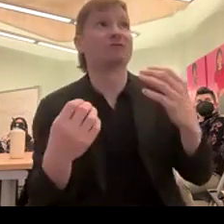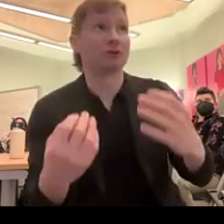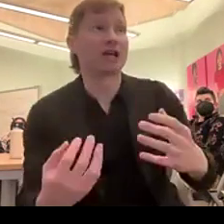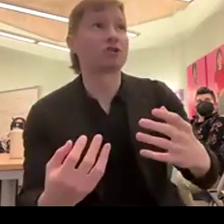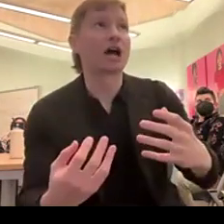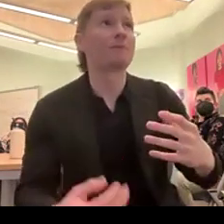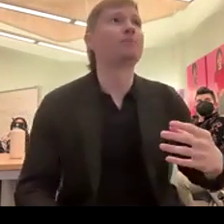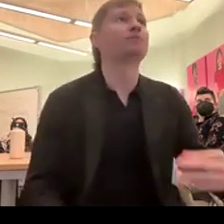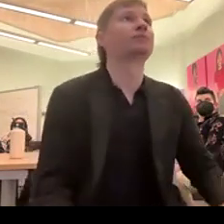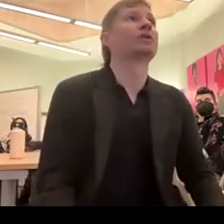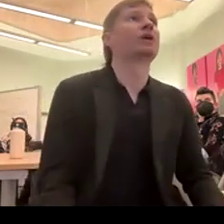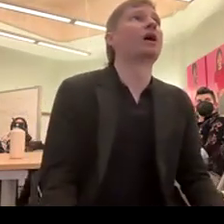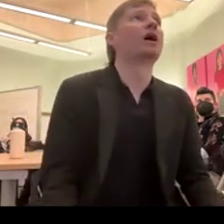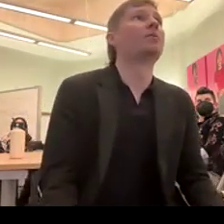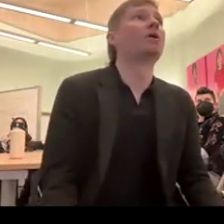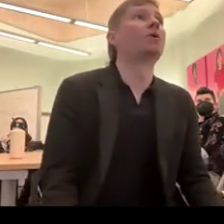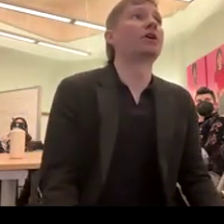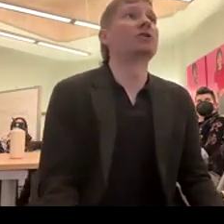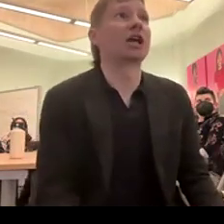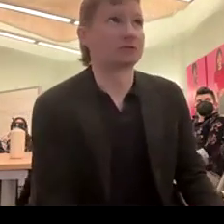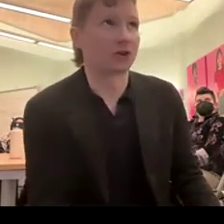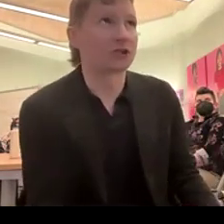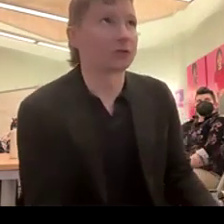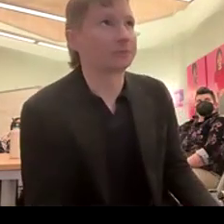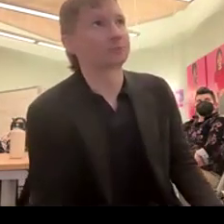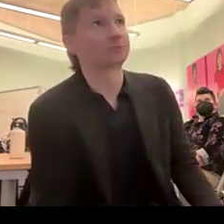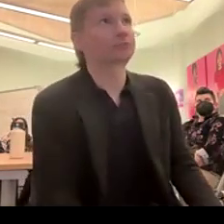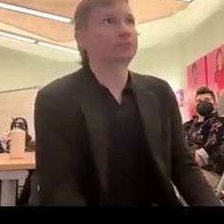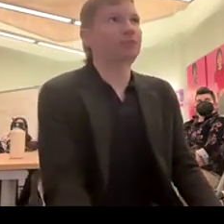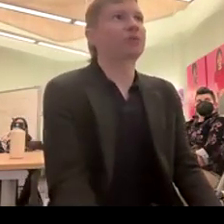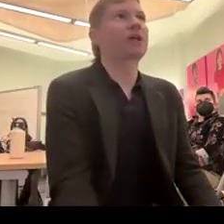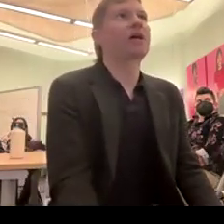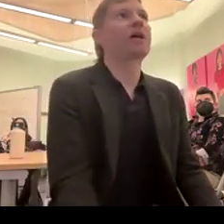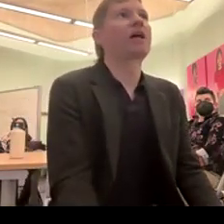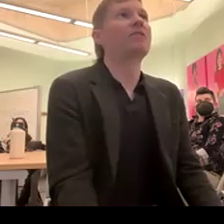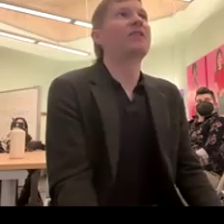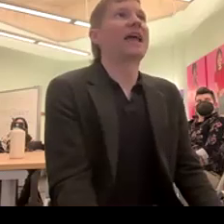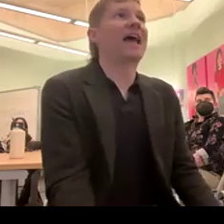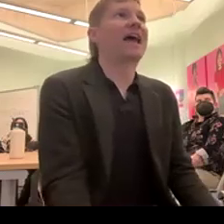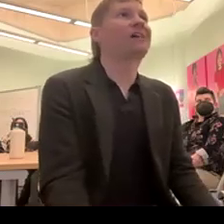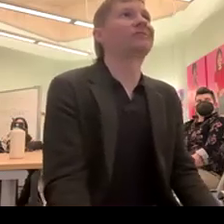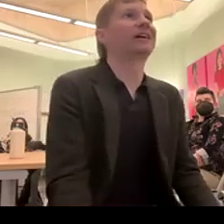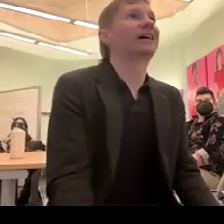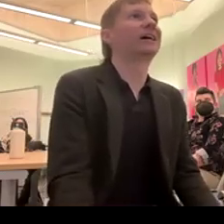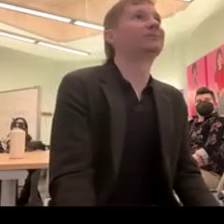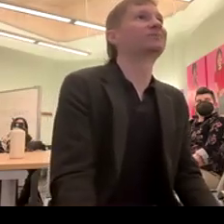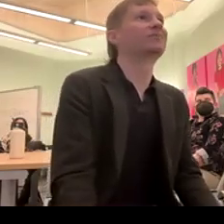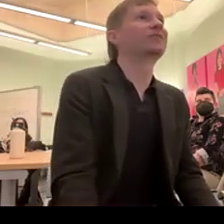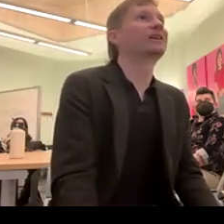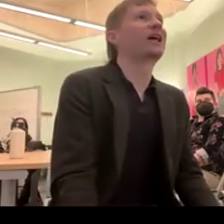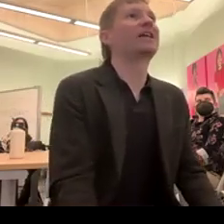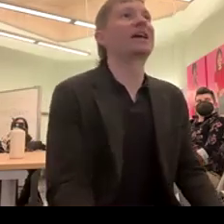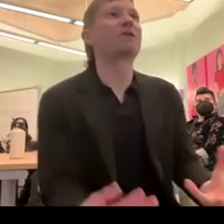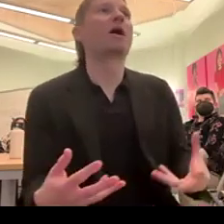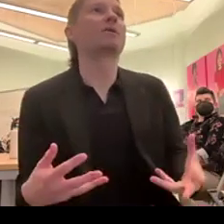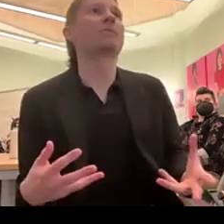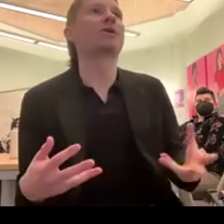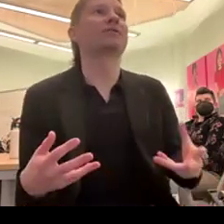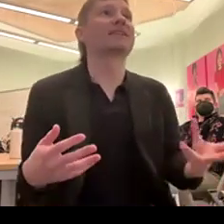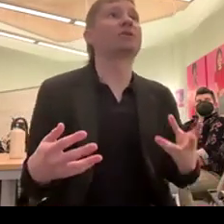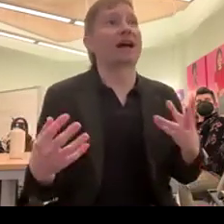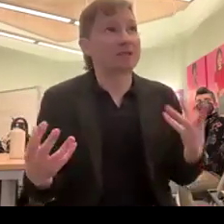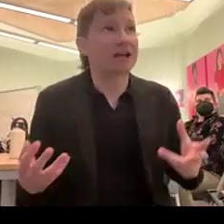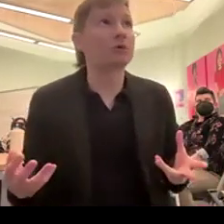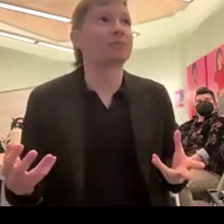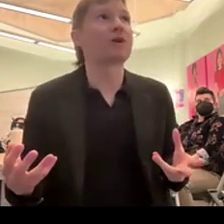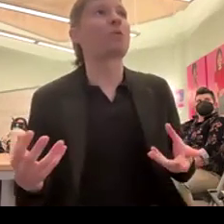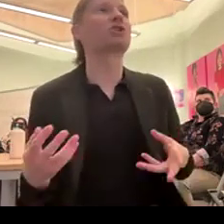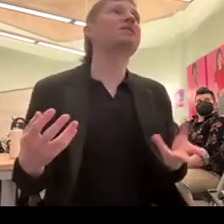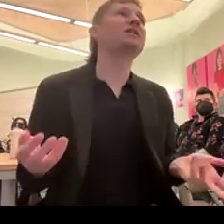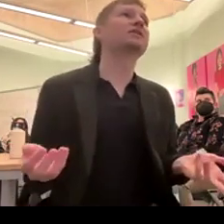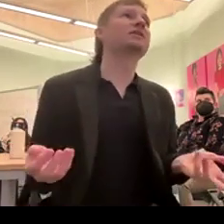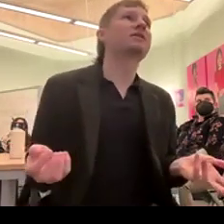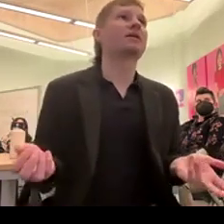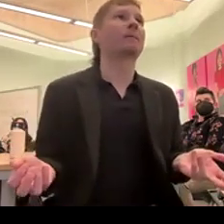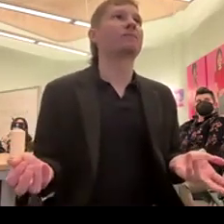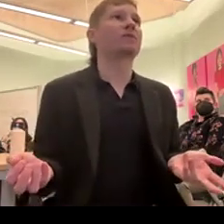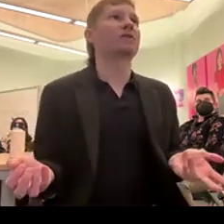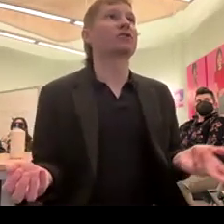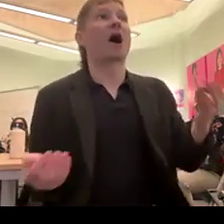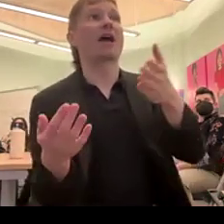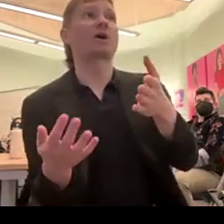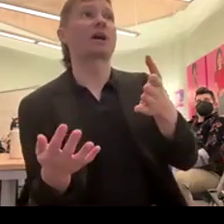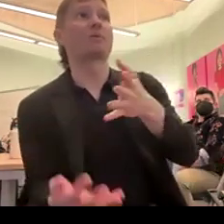that. And for my full-time job with Communication First, they have a little bit more flexible time